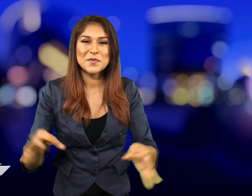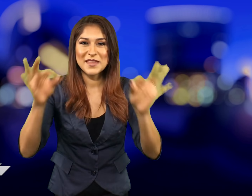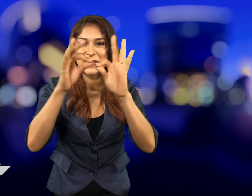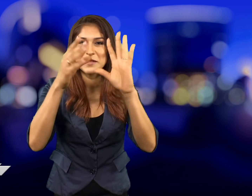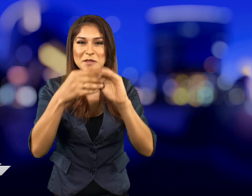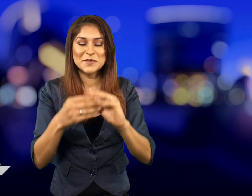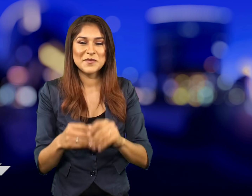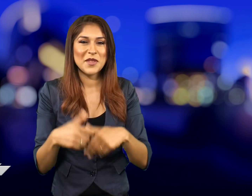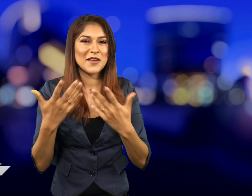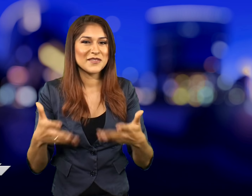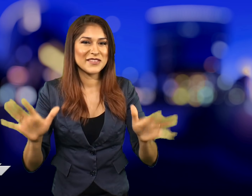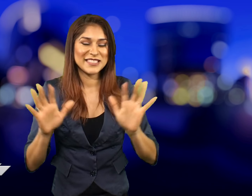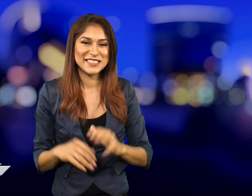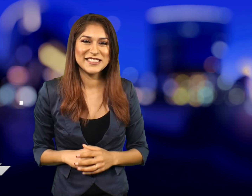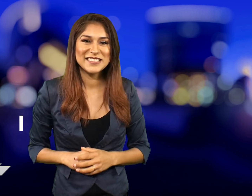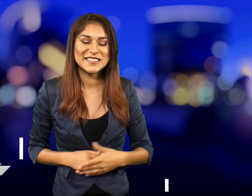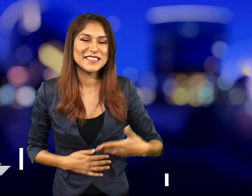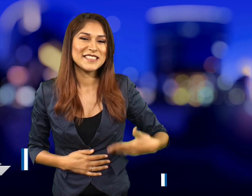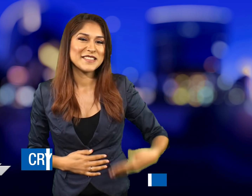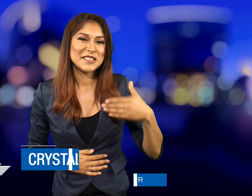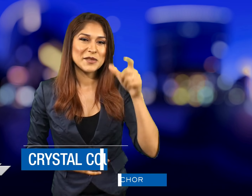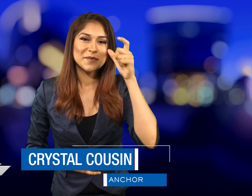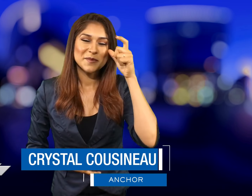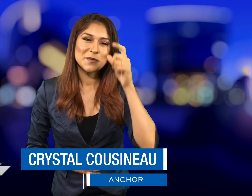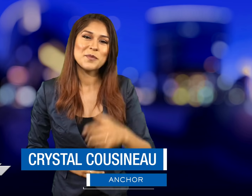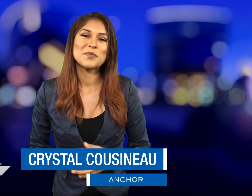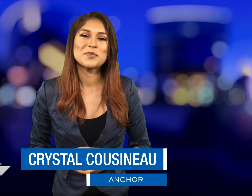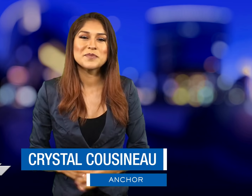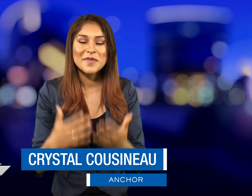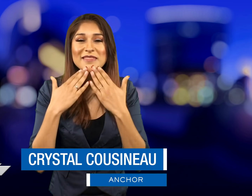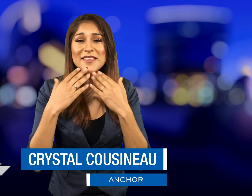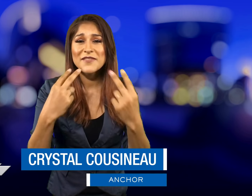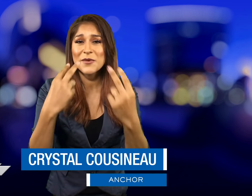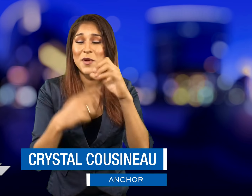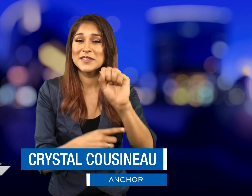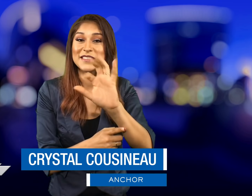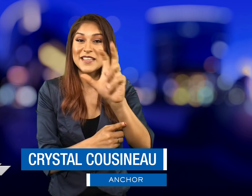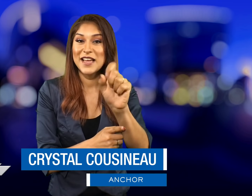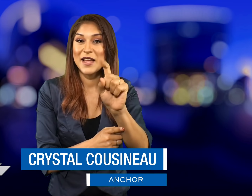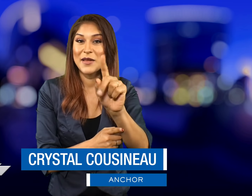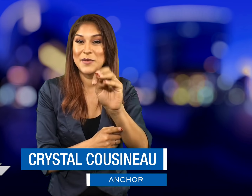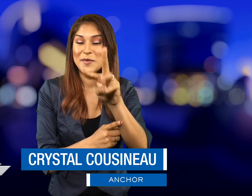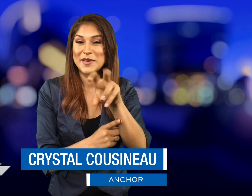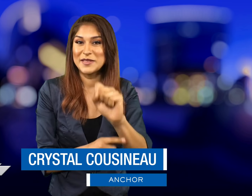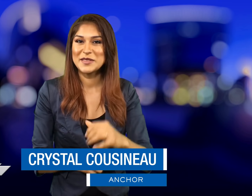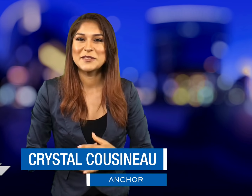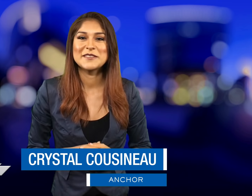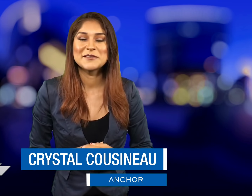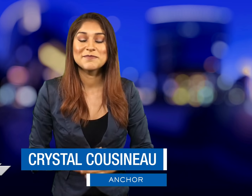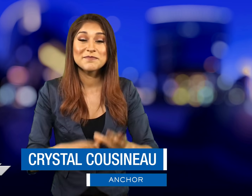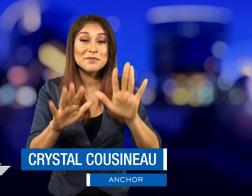And those are your top stories for today. I'm Crystal Cousineau. Thank you for watching Sign1News.